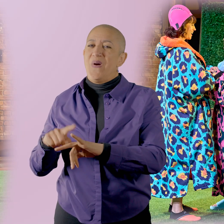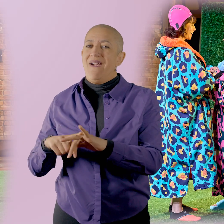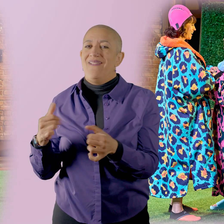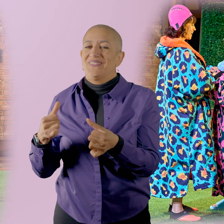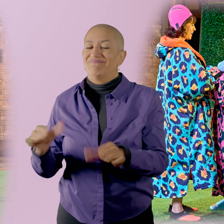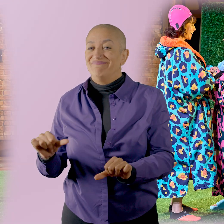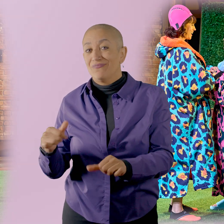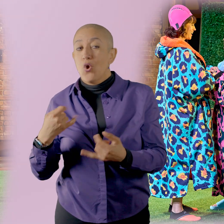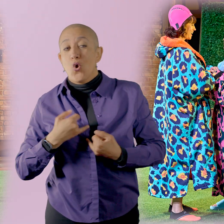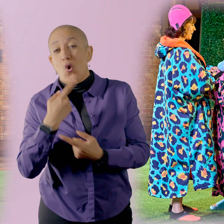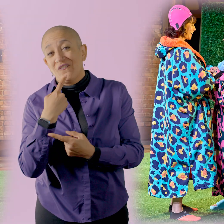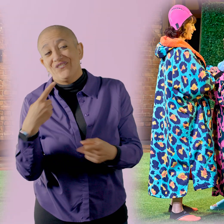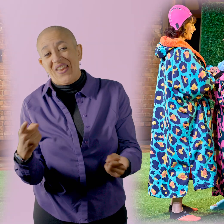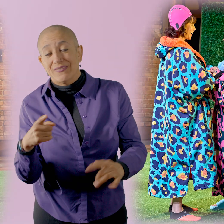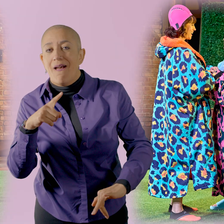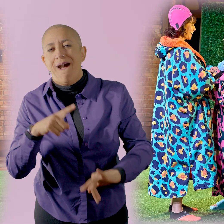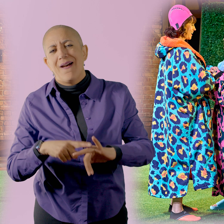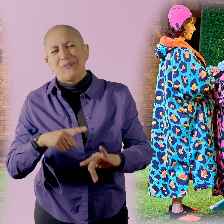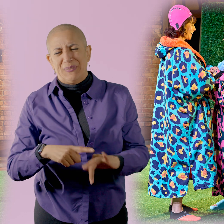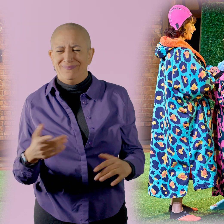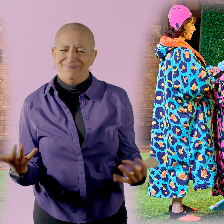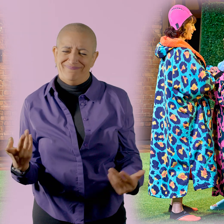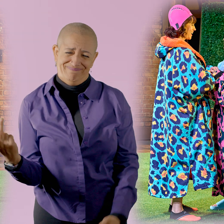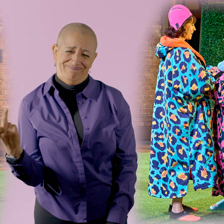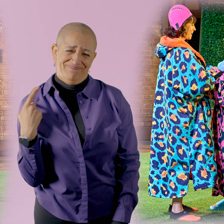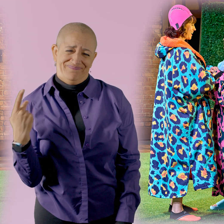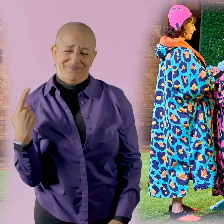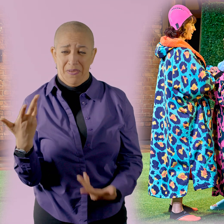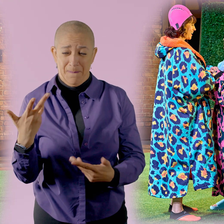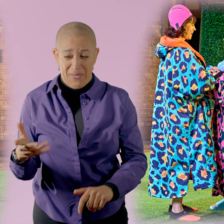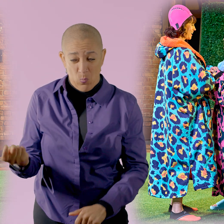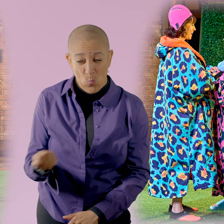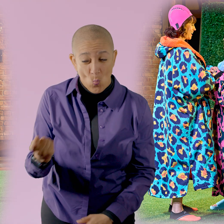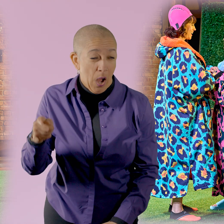The wives tell their husbands about the tricks they have played